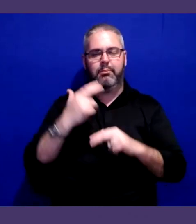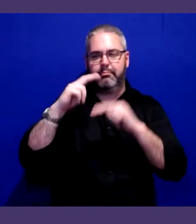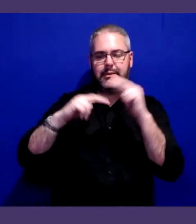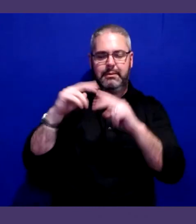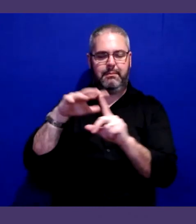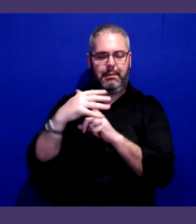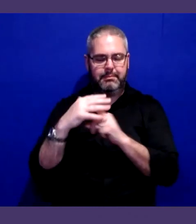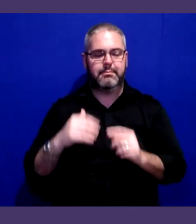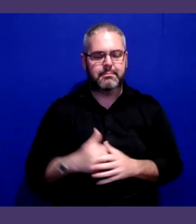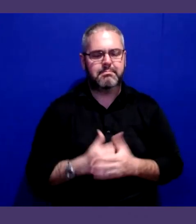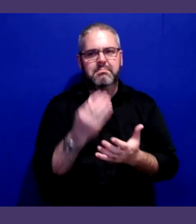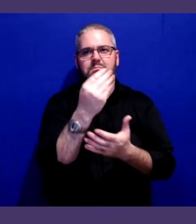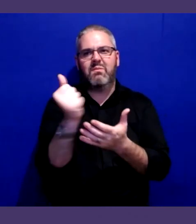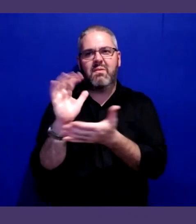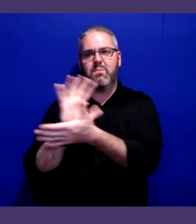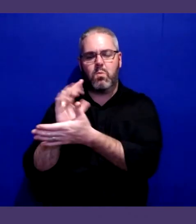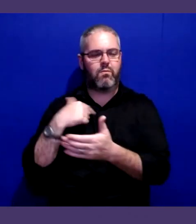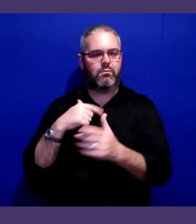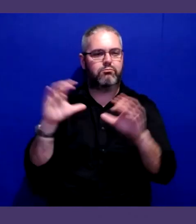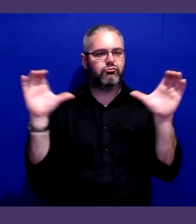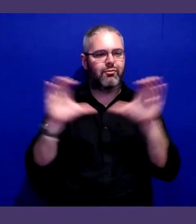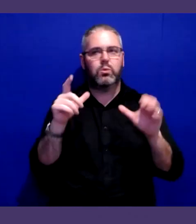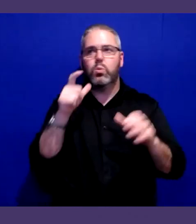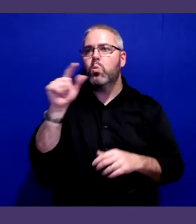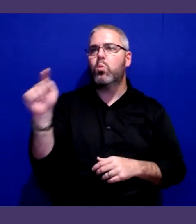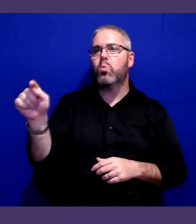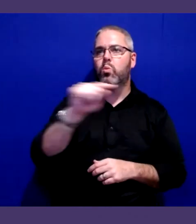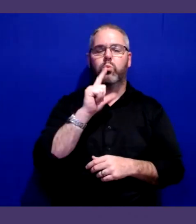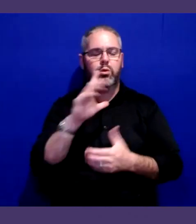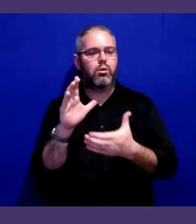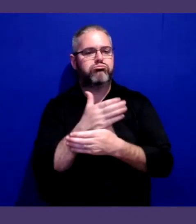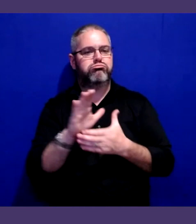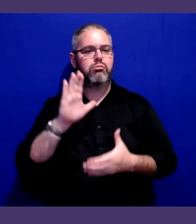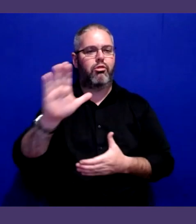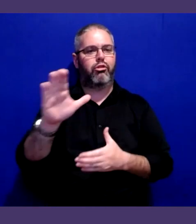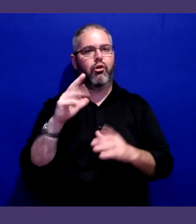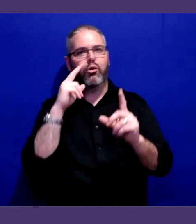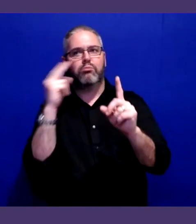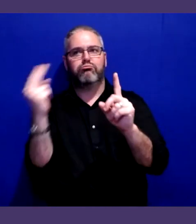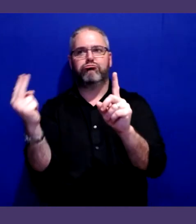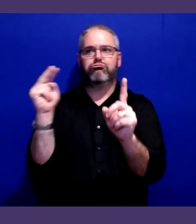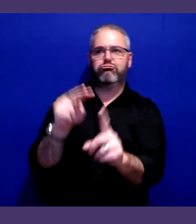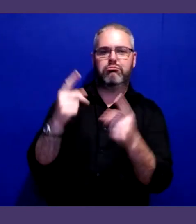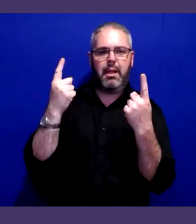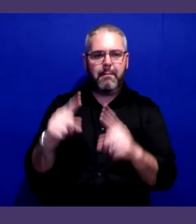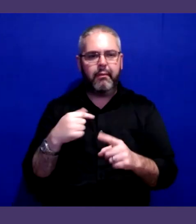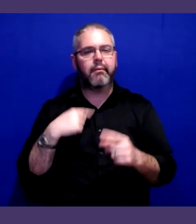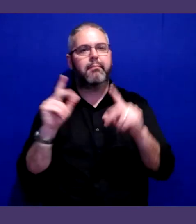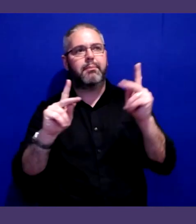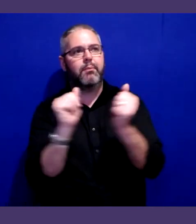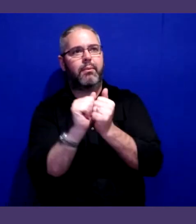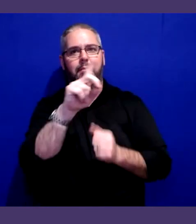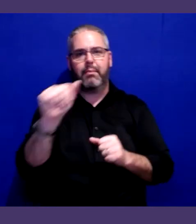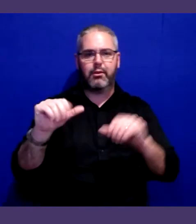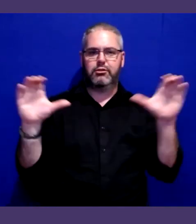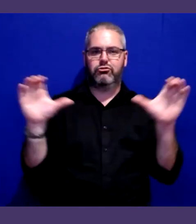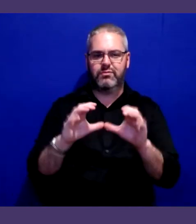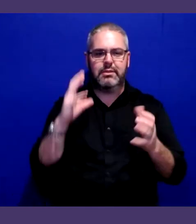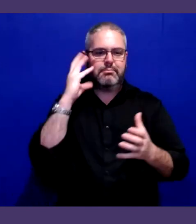some of our certification holders that are going to share their insights about being people with disabilities, certified leaders in accessibility. Let's turn it over to them.